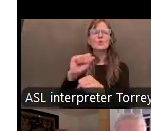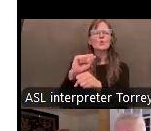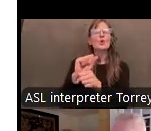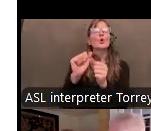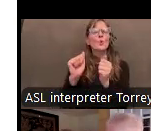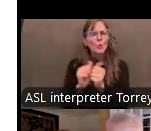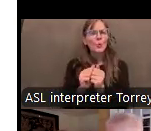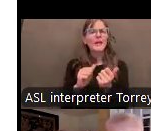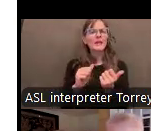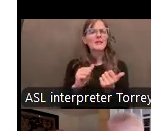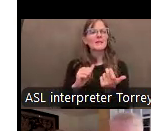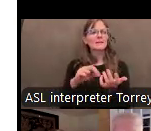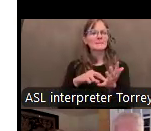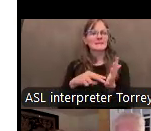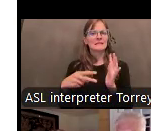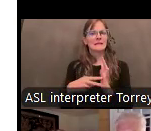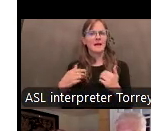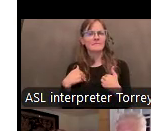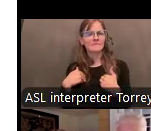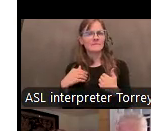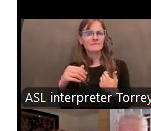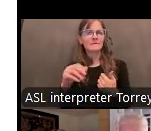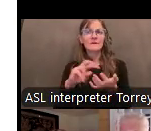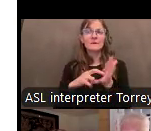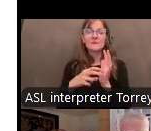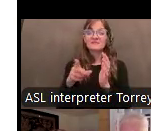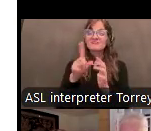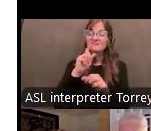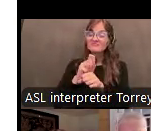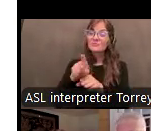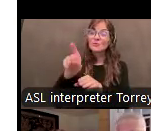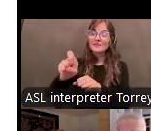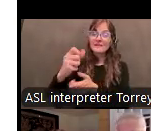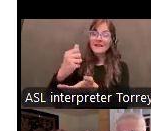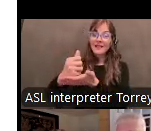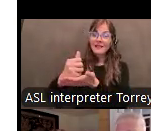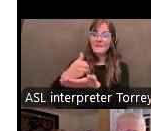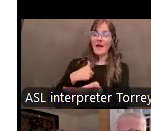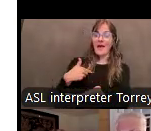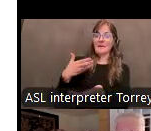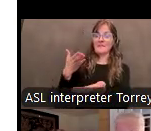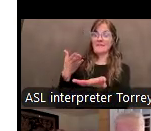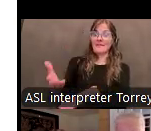of helping individuals who need help, to having flexibility in a caregiver's own lifestyle